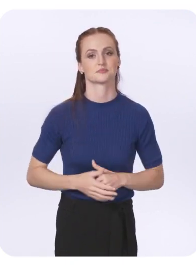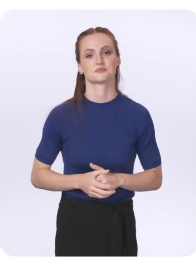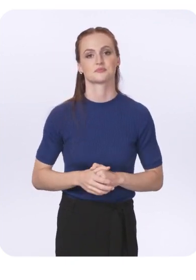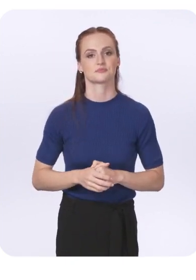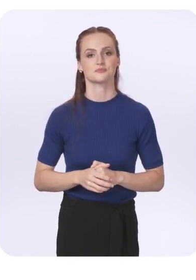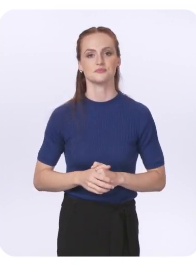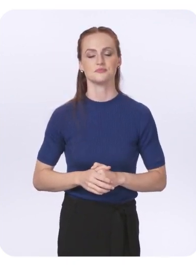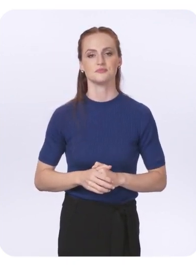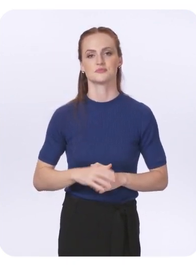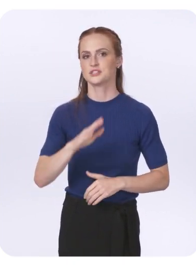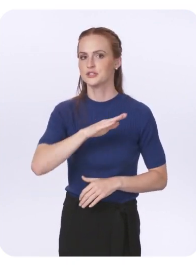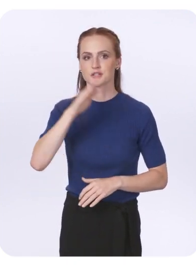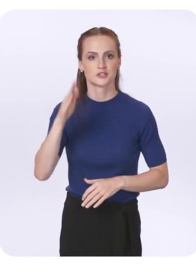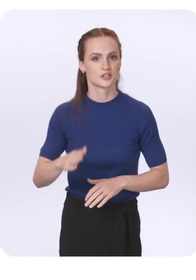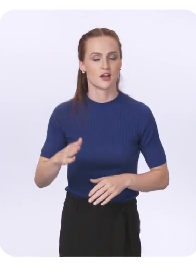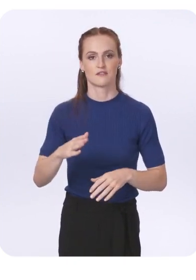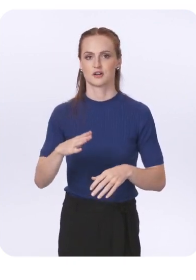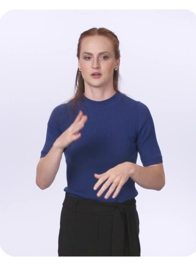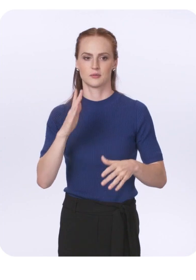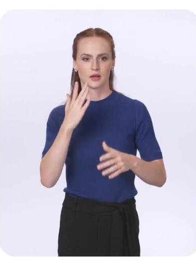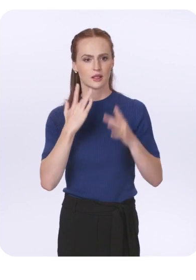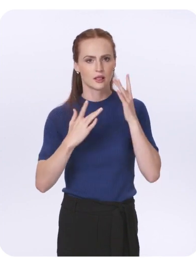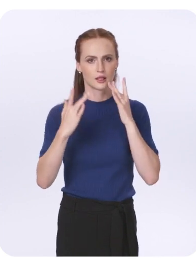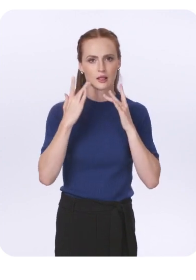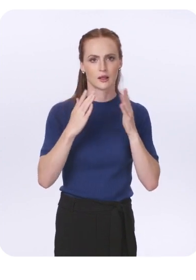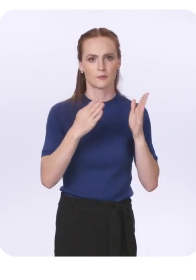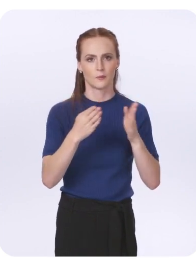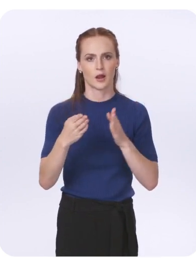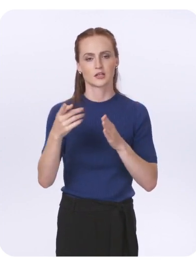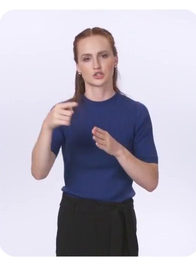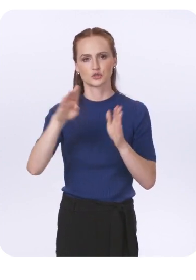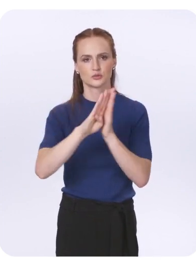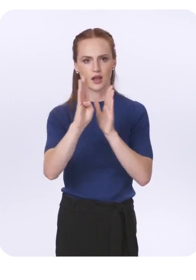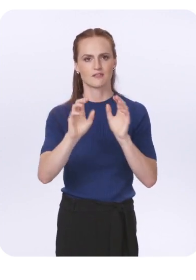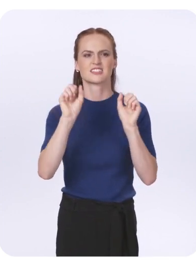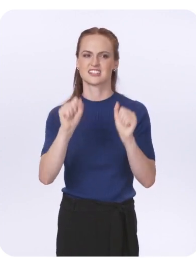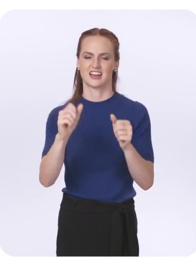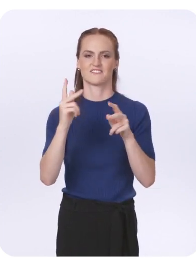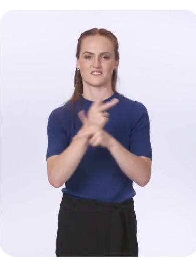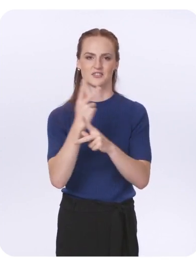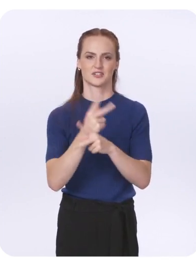Ultimately, there's never going to be a shortage of ways for you devs to consume the extra GPU